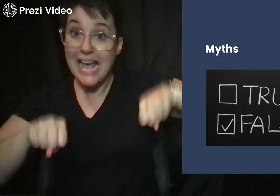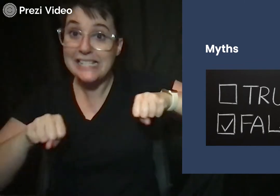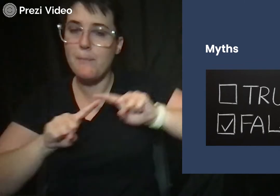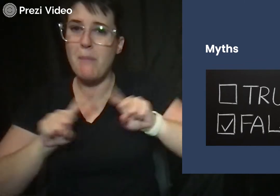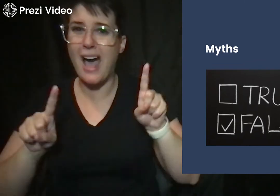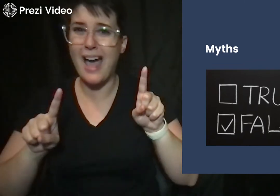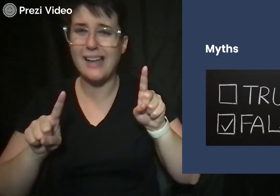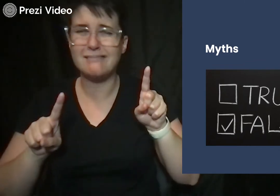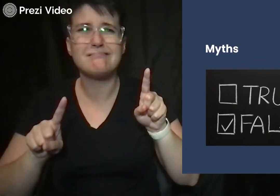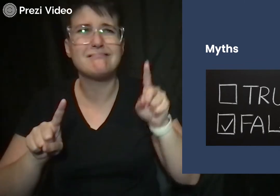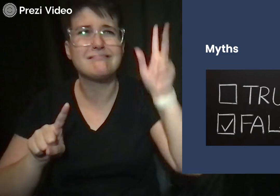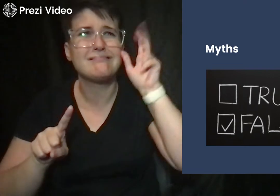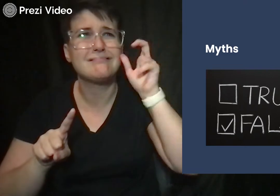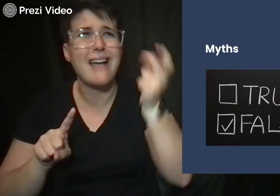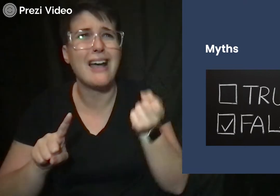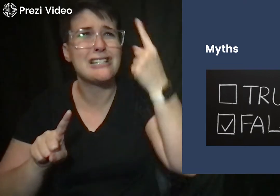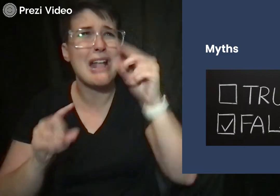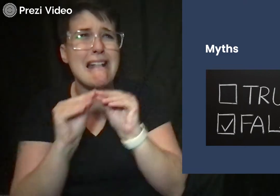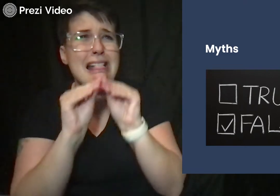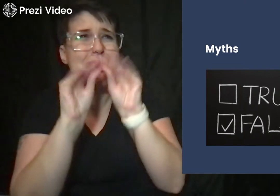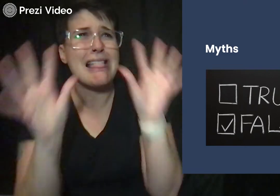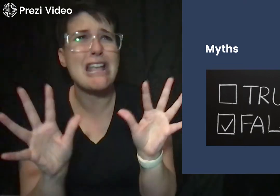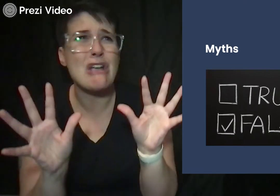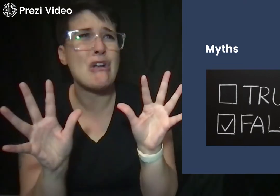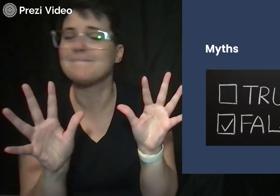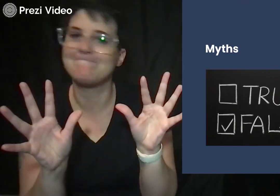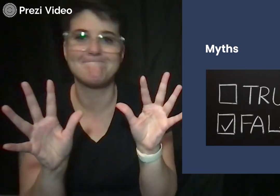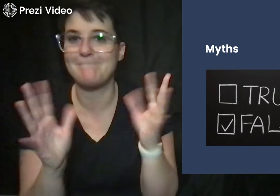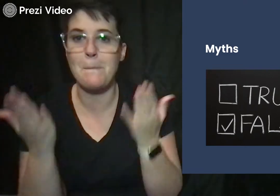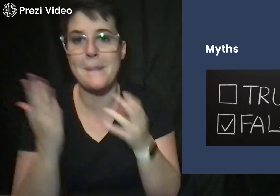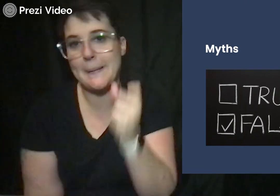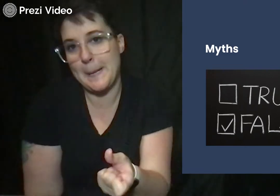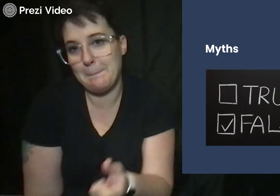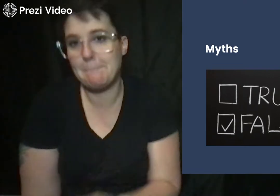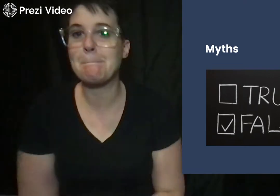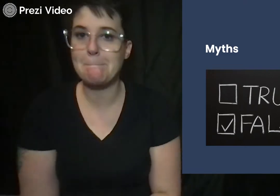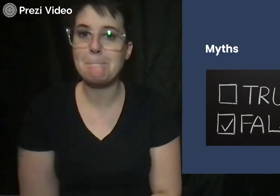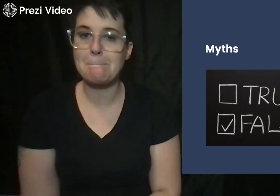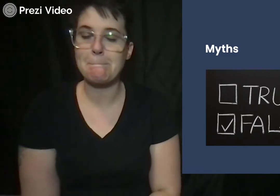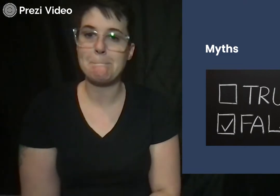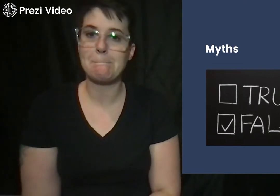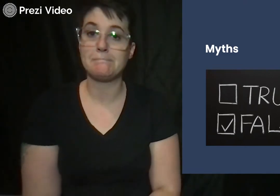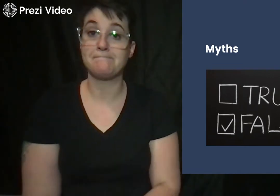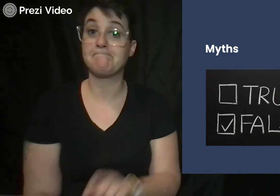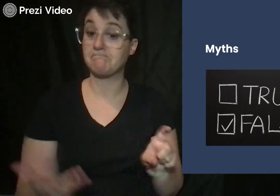But it may not become clearer or more understandable.